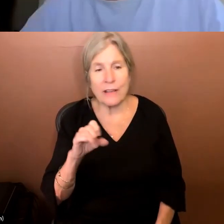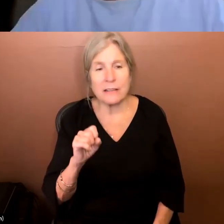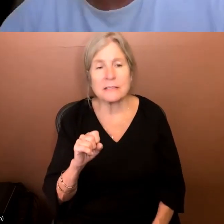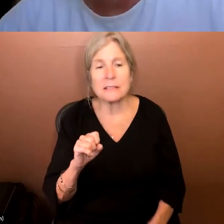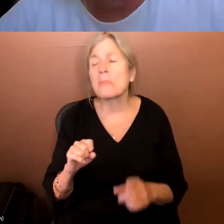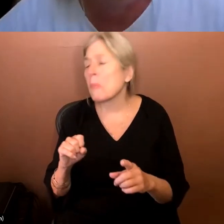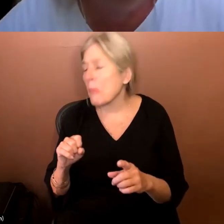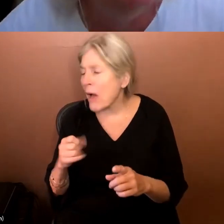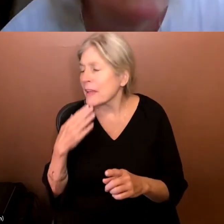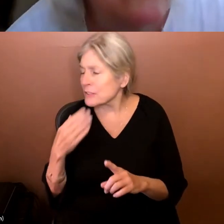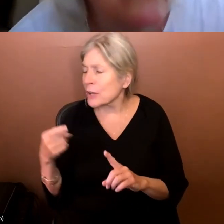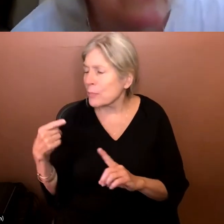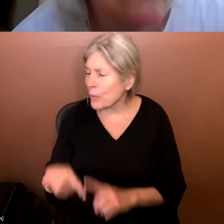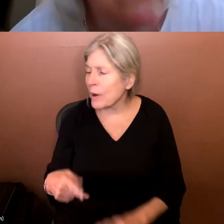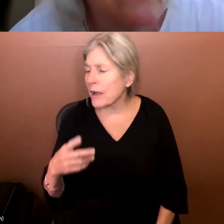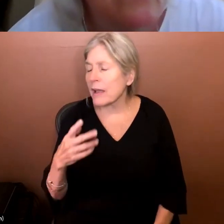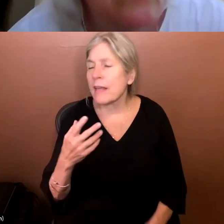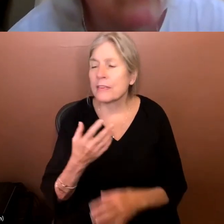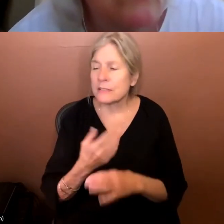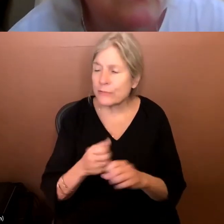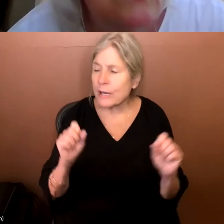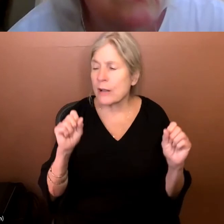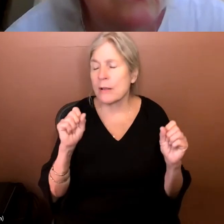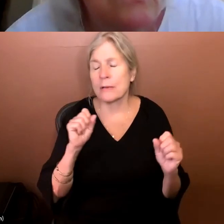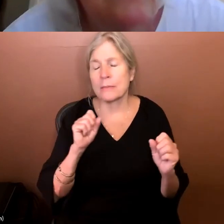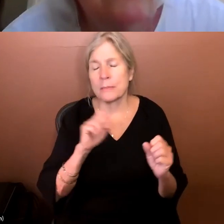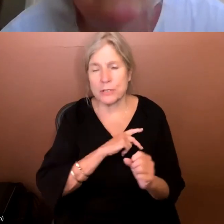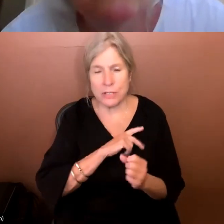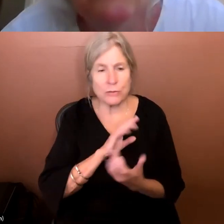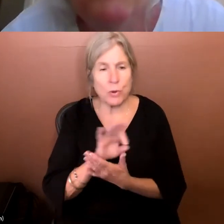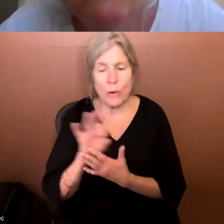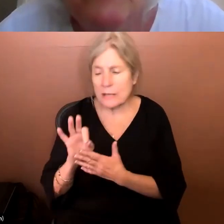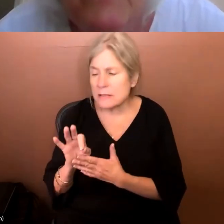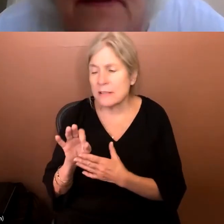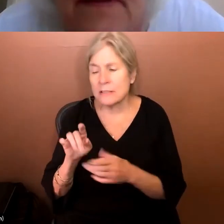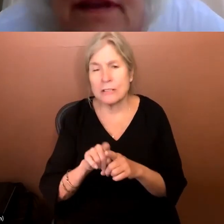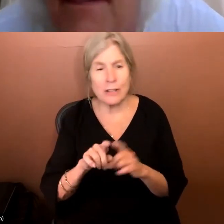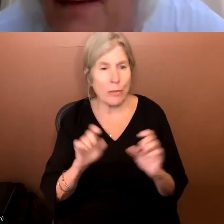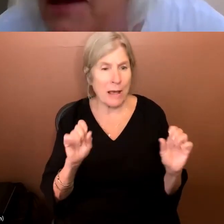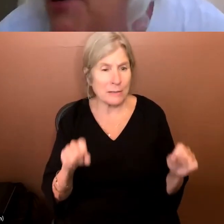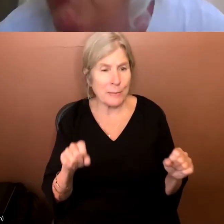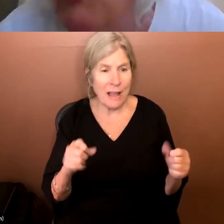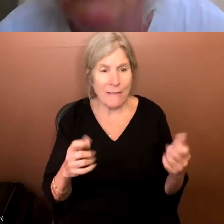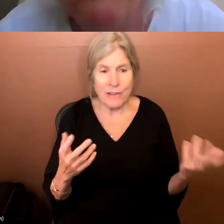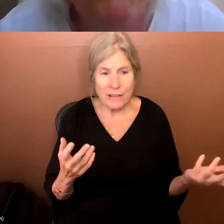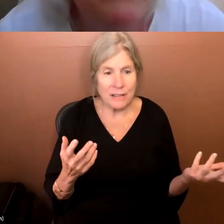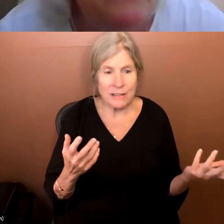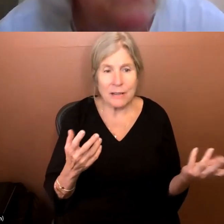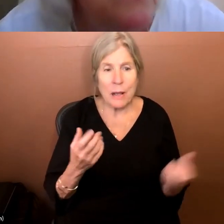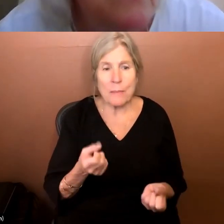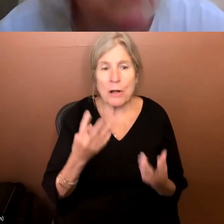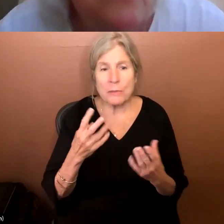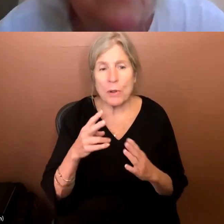freedom. There's personal choice. Yeah. There's also the possibility of multiple readings. That